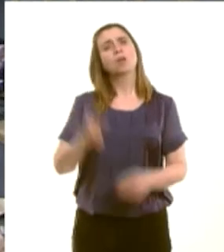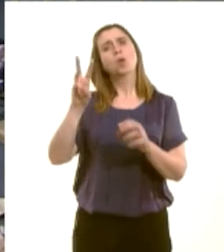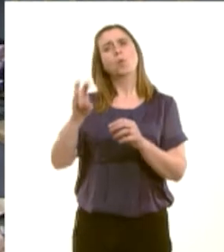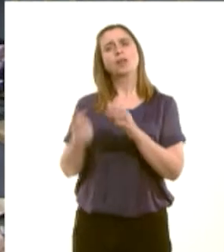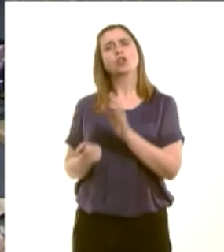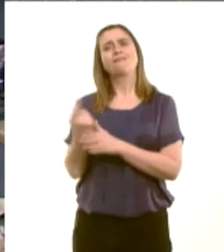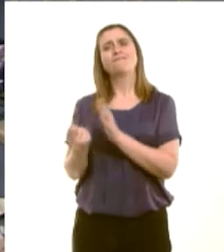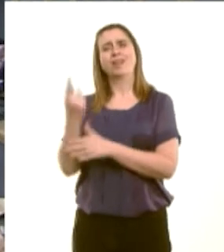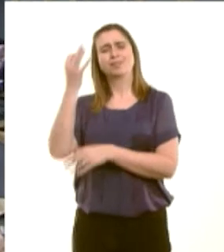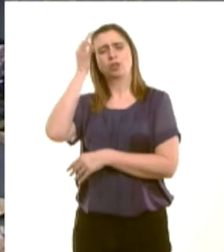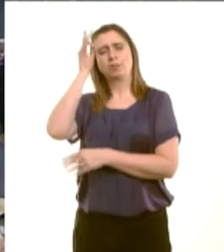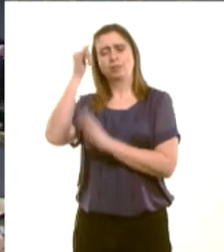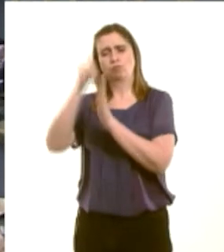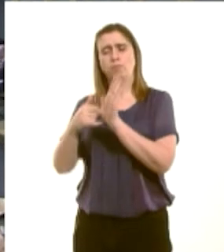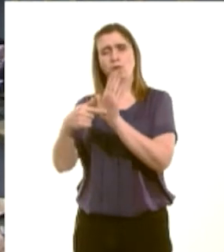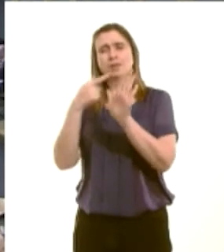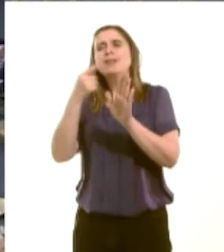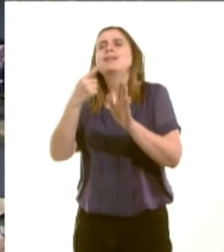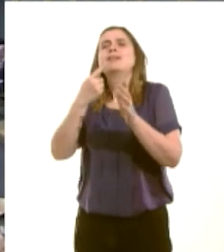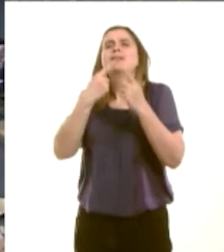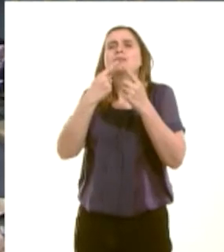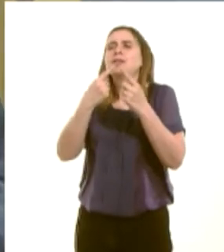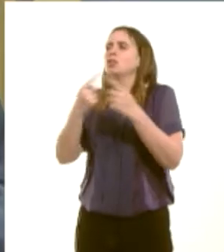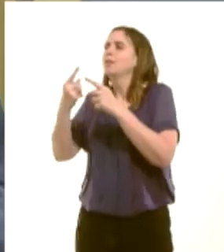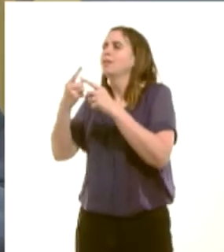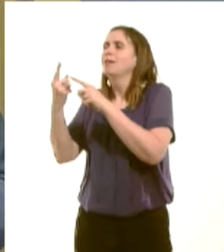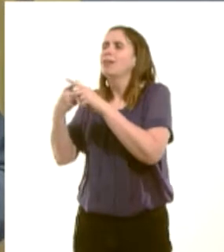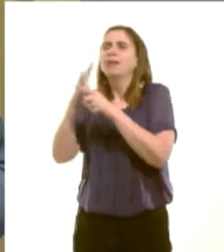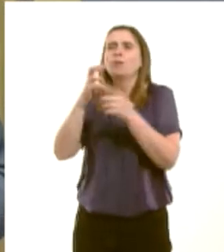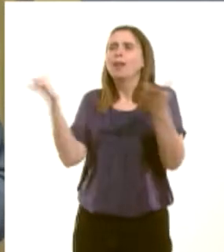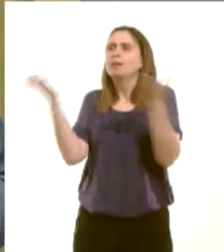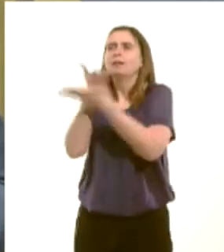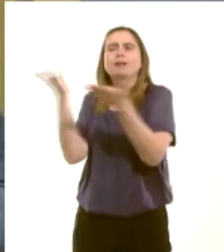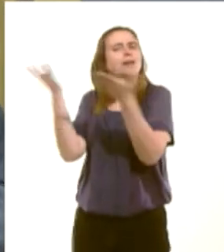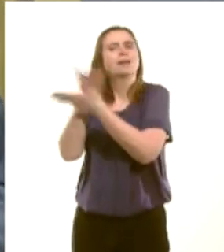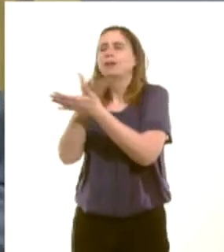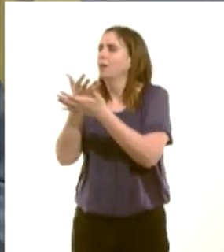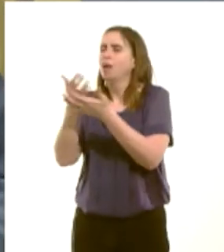that the exchange of information between the NHS in England and Wales is not good enough,